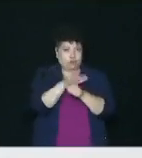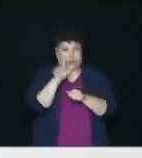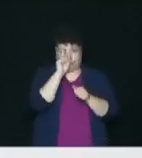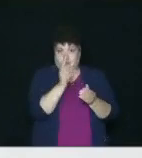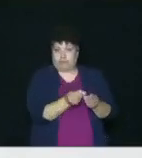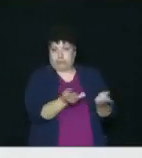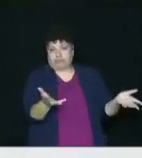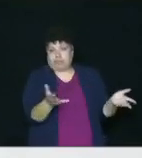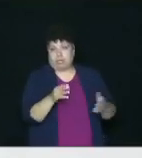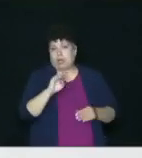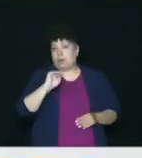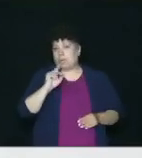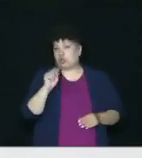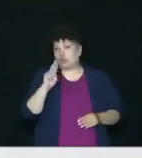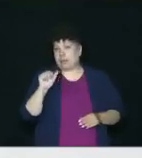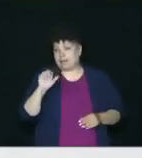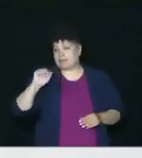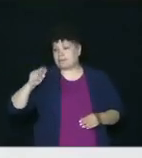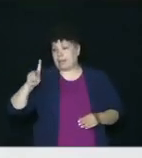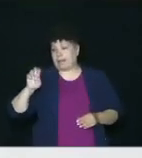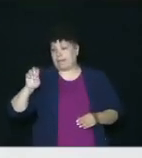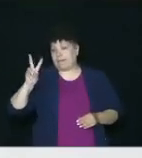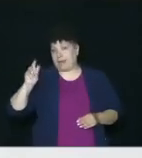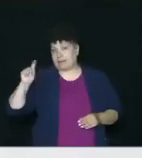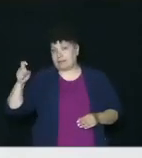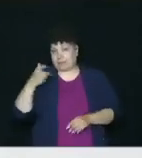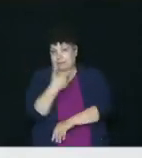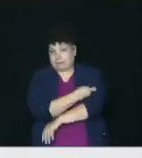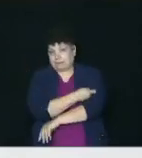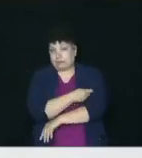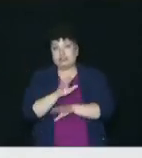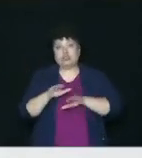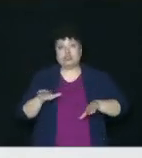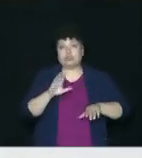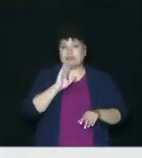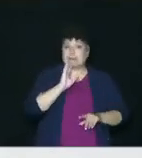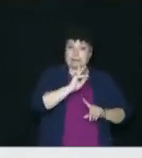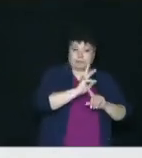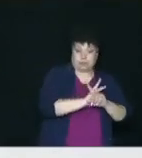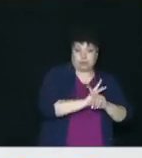BASED ON PROVINCIAL AND TERRITORIAL PRODUCTIONS, THERE